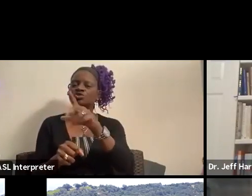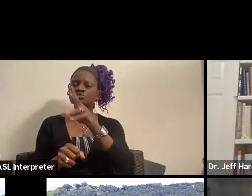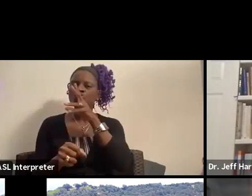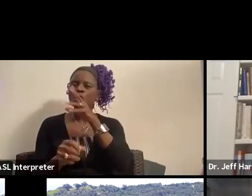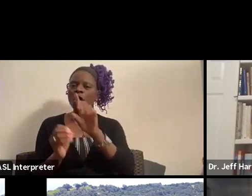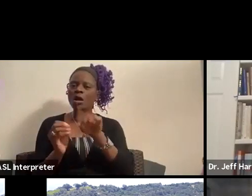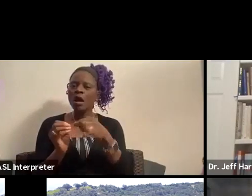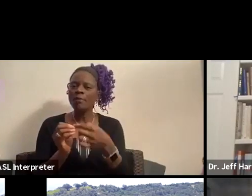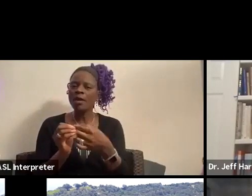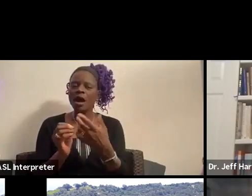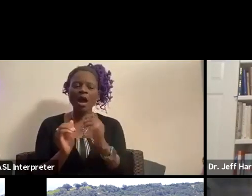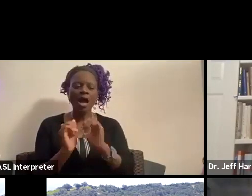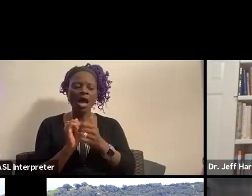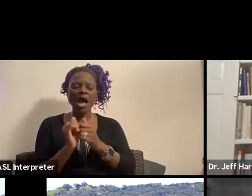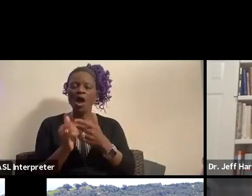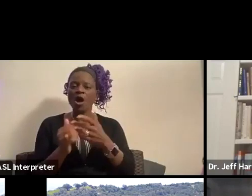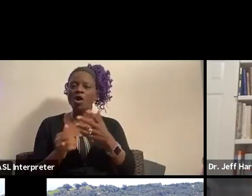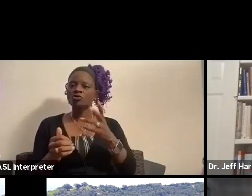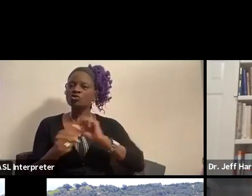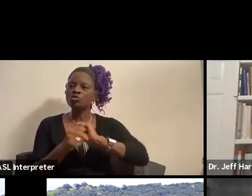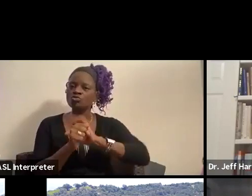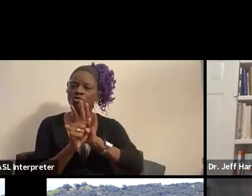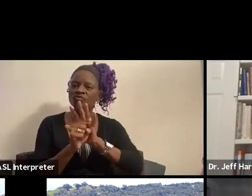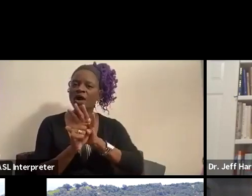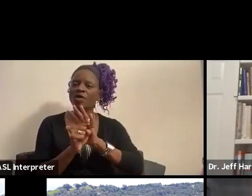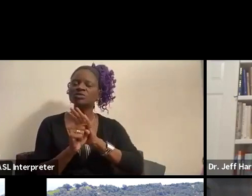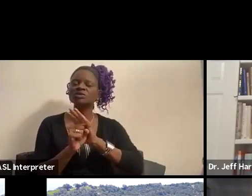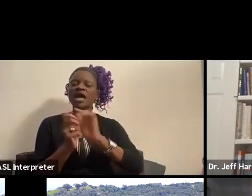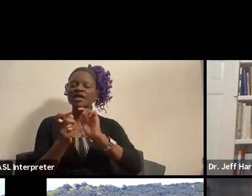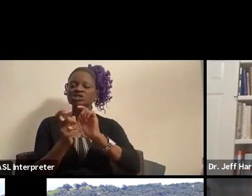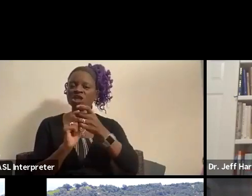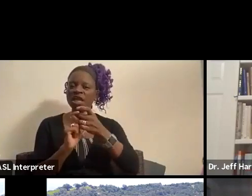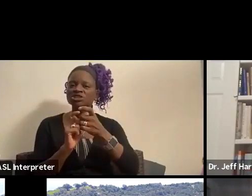Because I think there's still the impression out there in the public that we